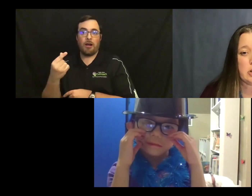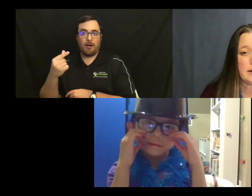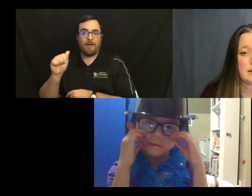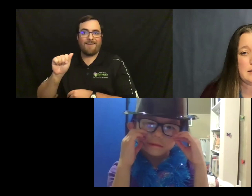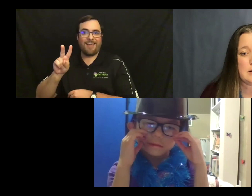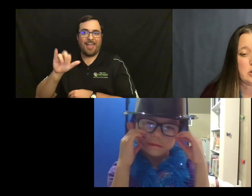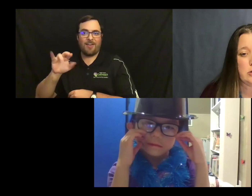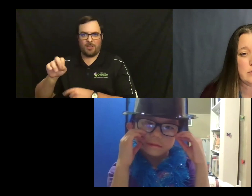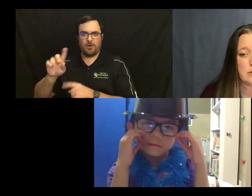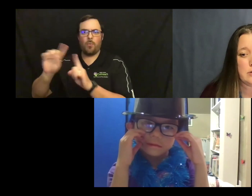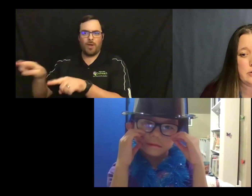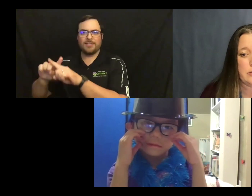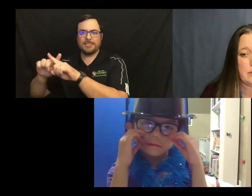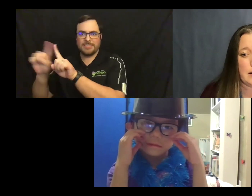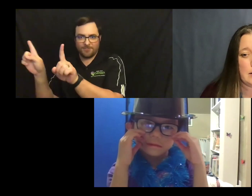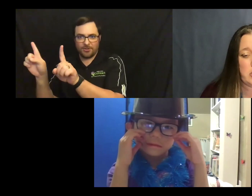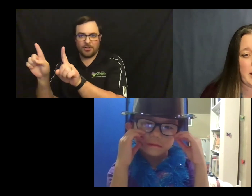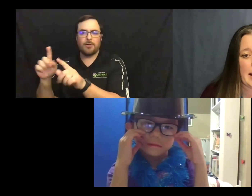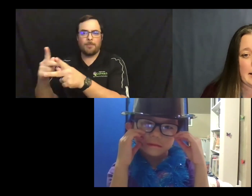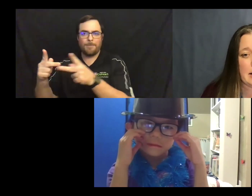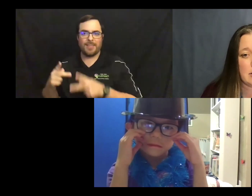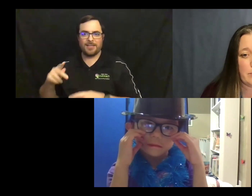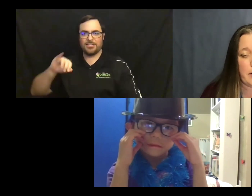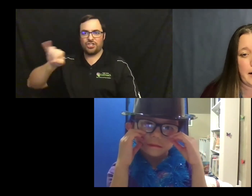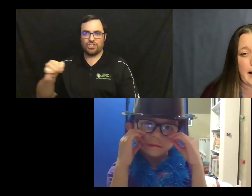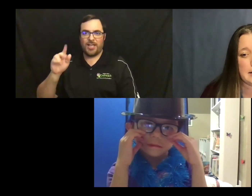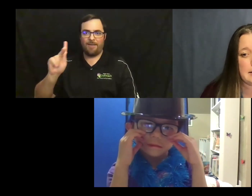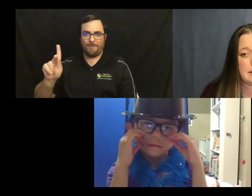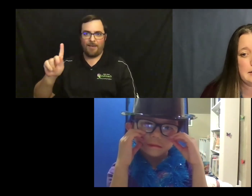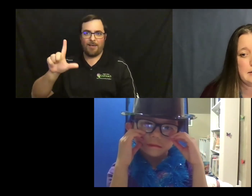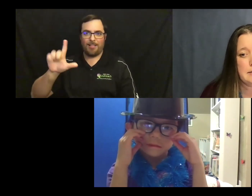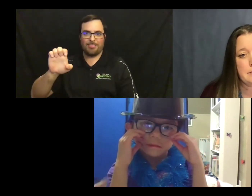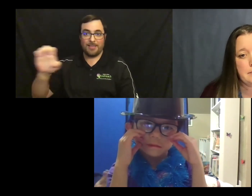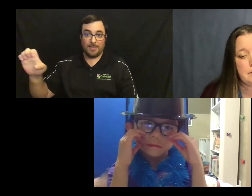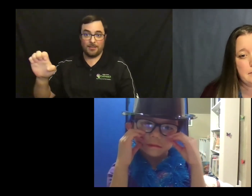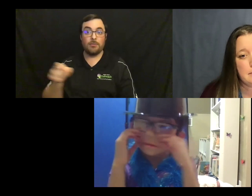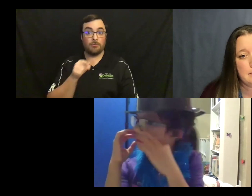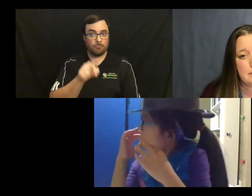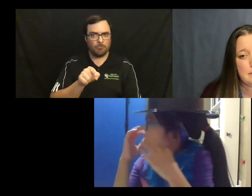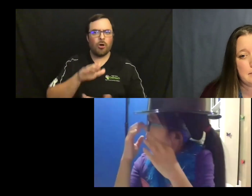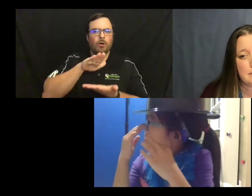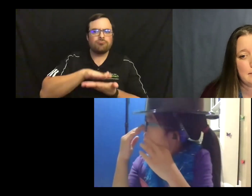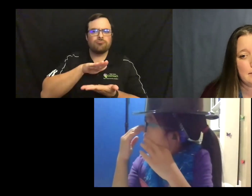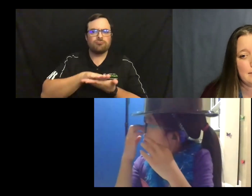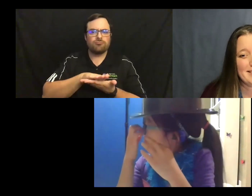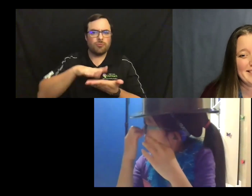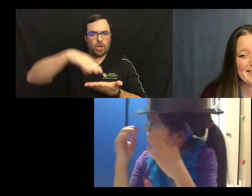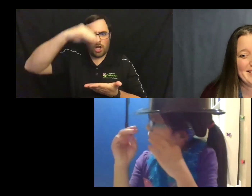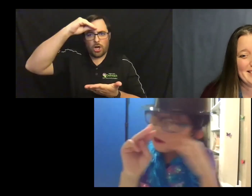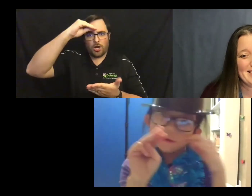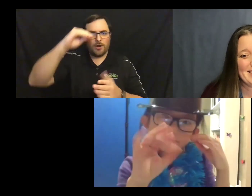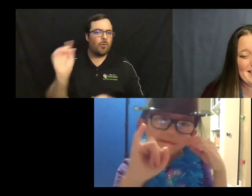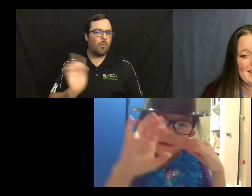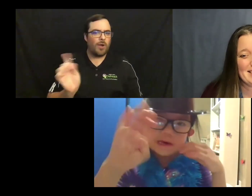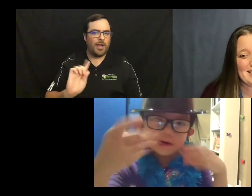he's wondering did you go to JK Lee or somewhere else?